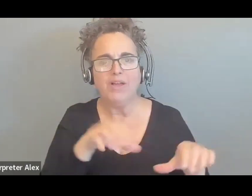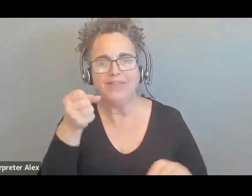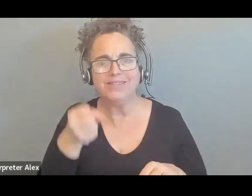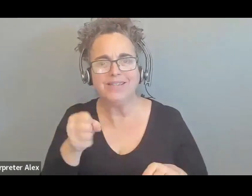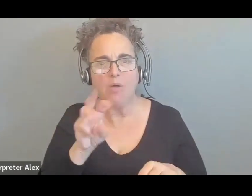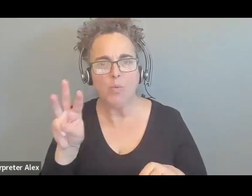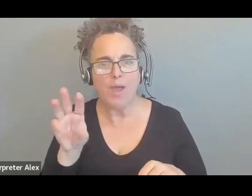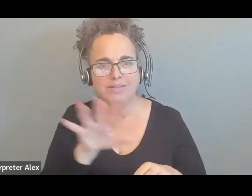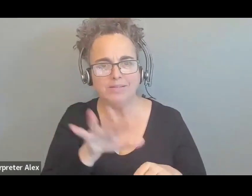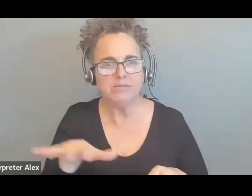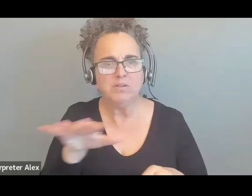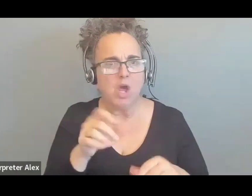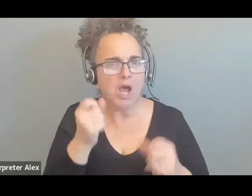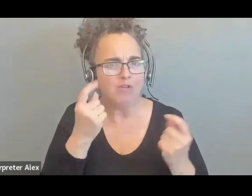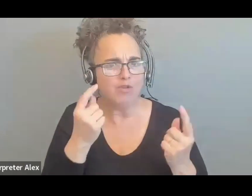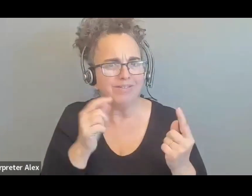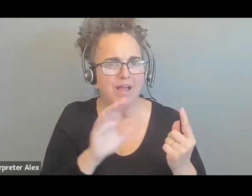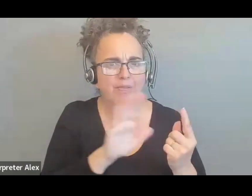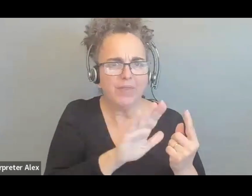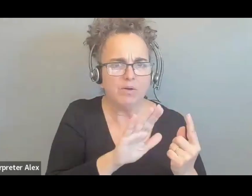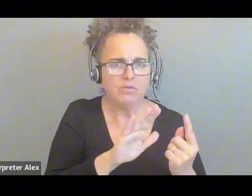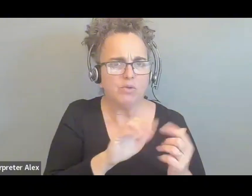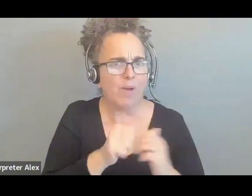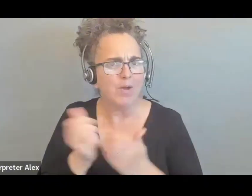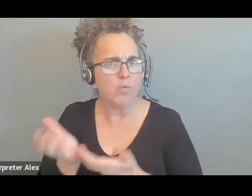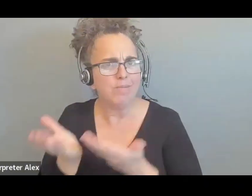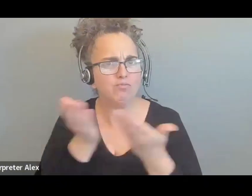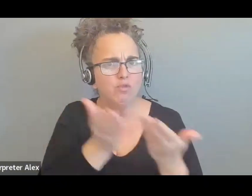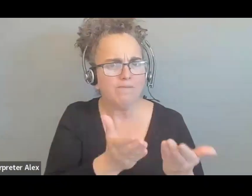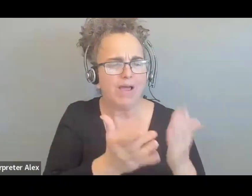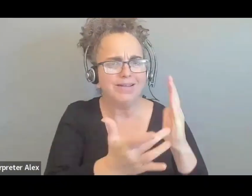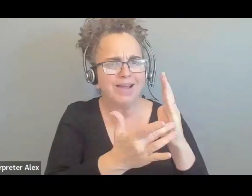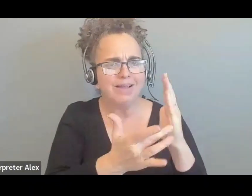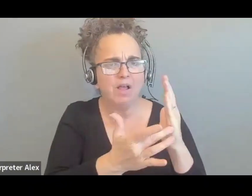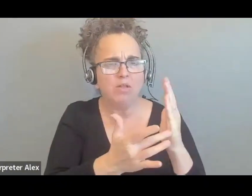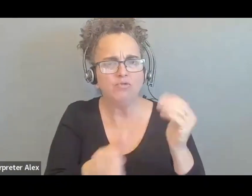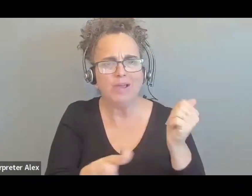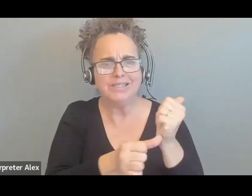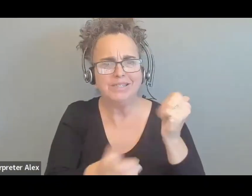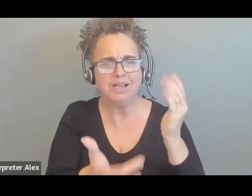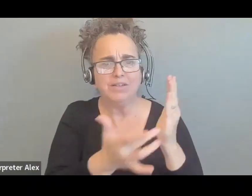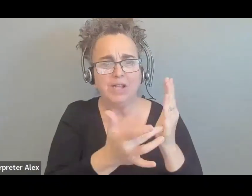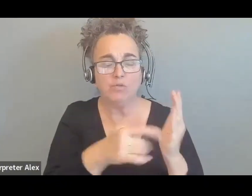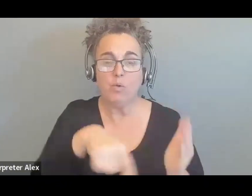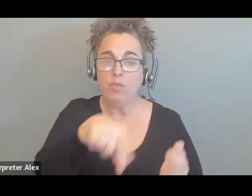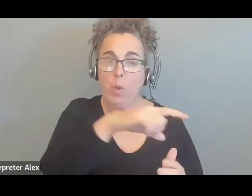and understanding what it means to bring assistive technology to rural communities that don't have electricity